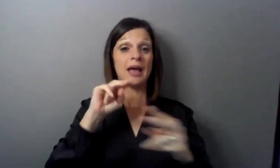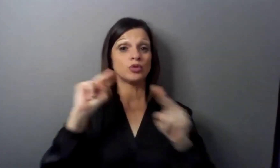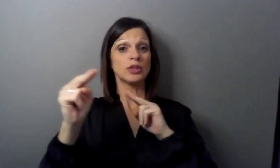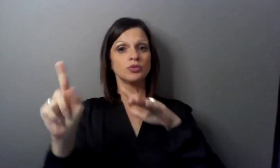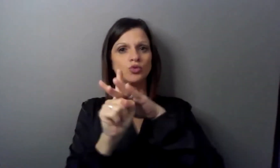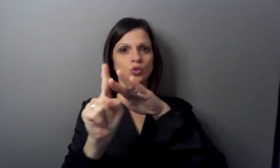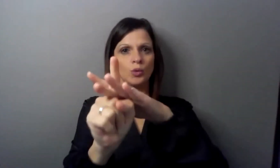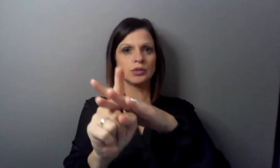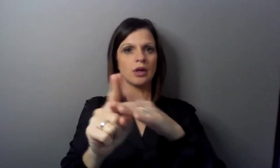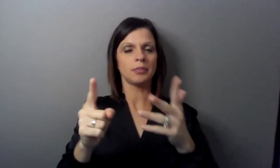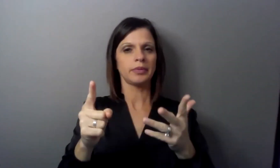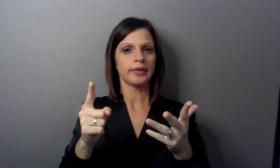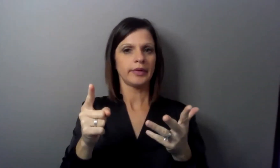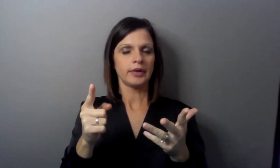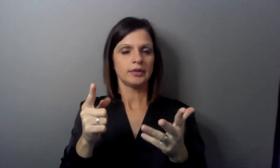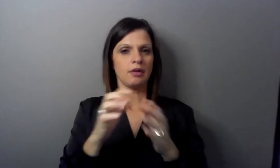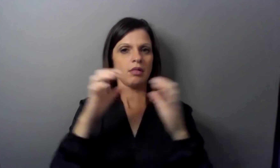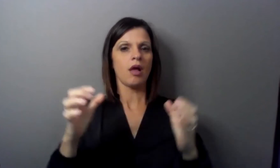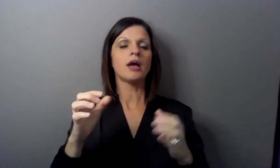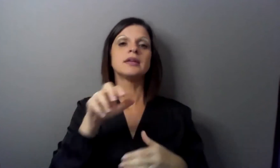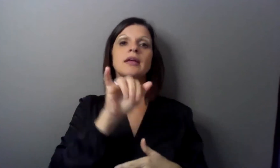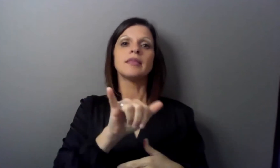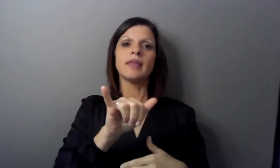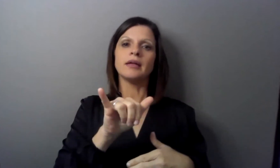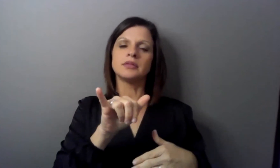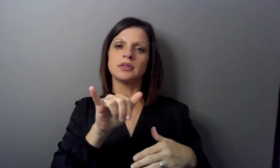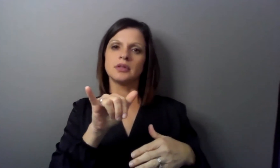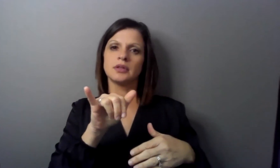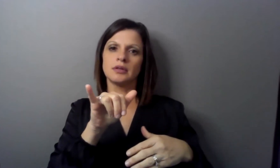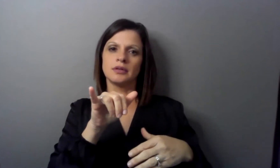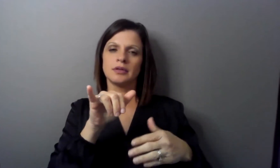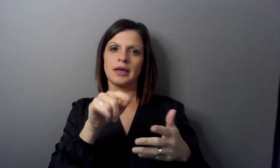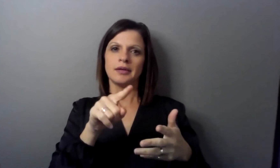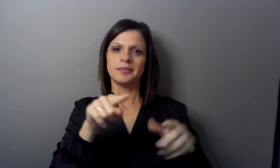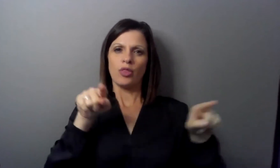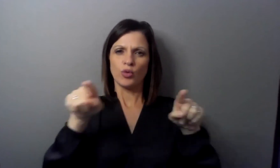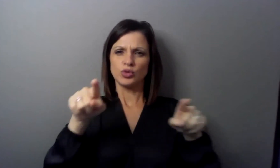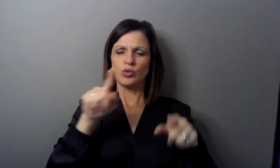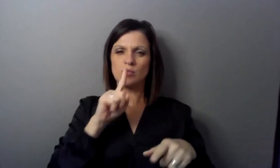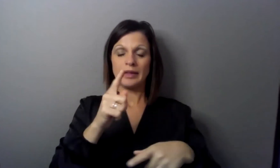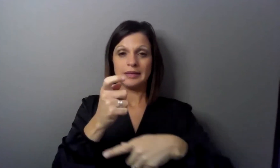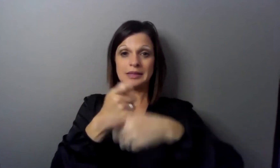in the general public and in the healthcare profession you're substituting one addiction for the other. How do you combat that? I like to use this example and